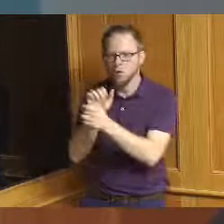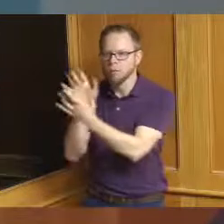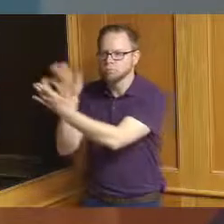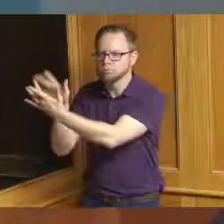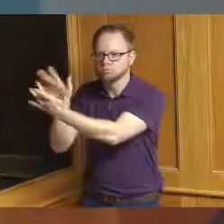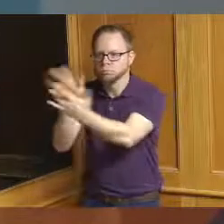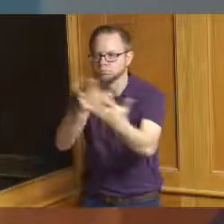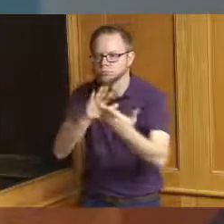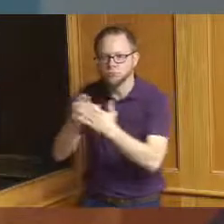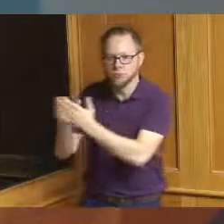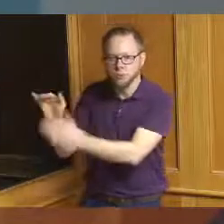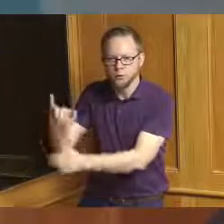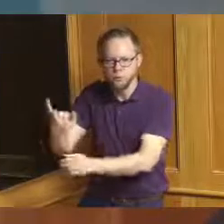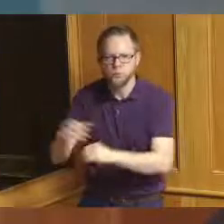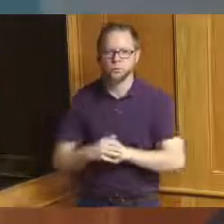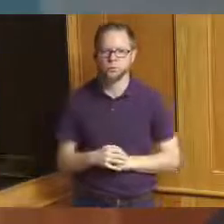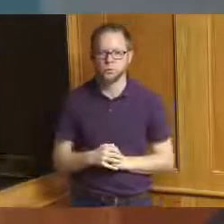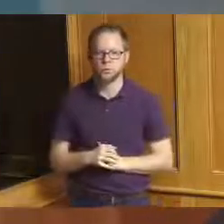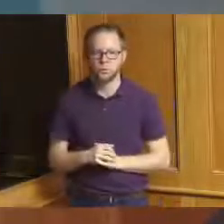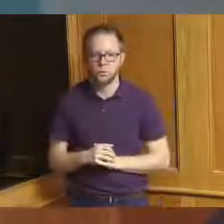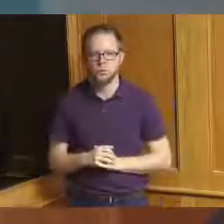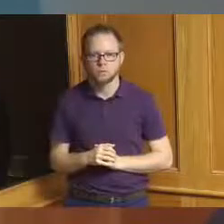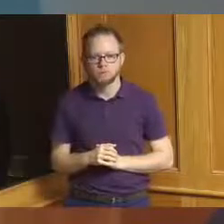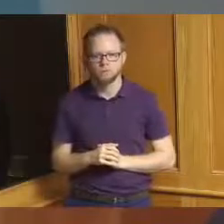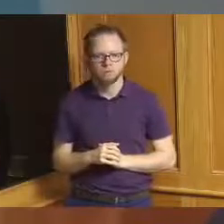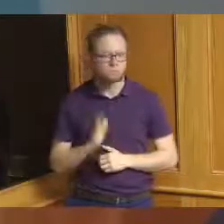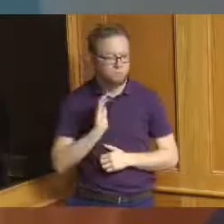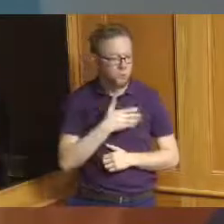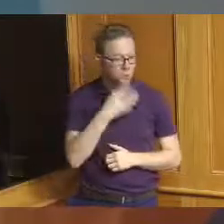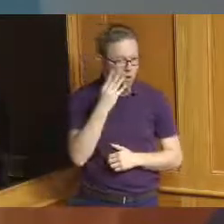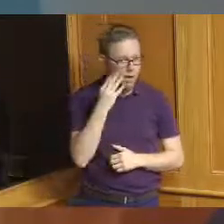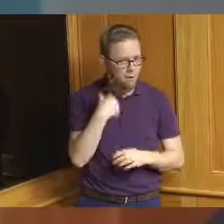needs in addition to the experience and knowledge that we bring to the table as well so